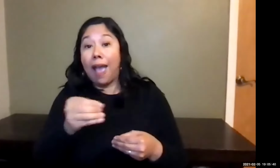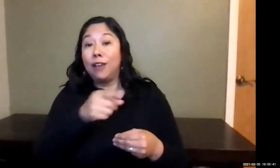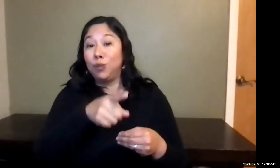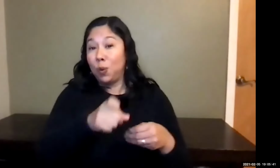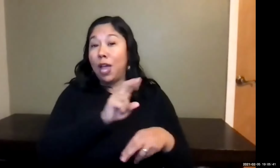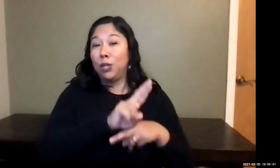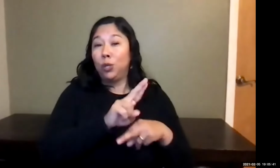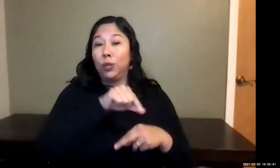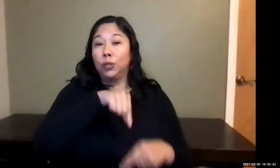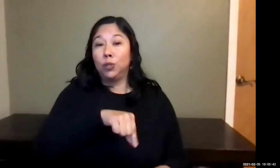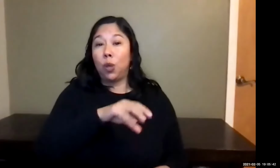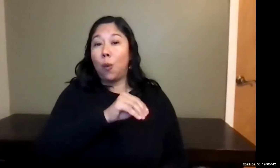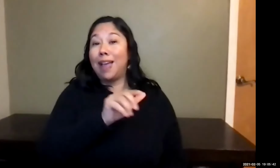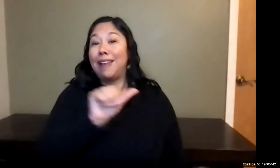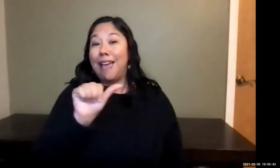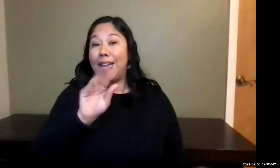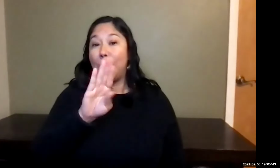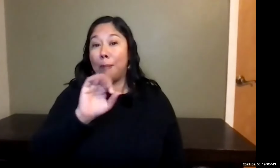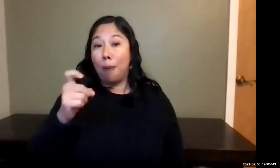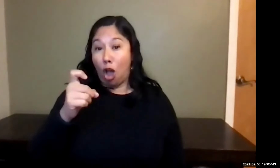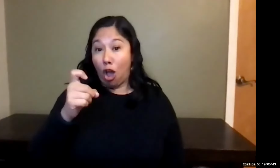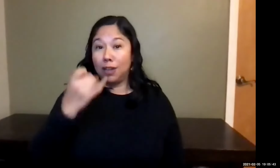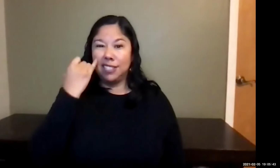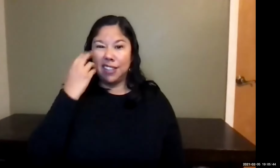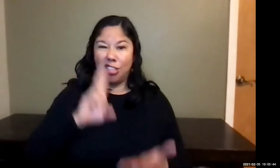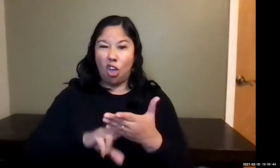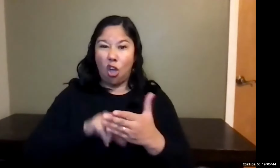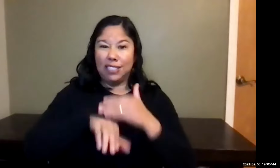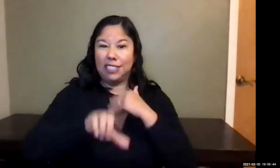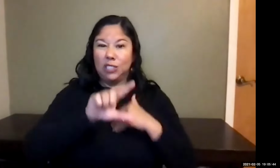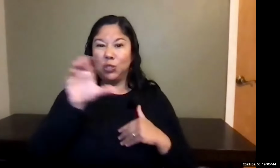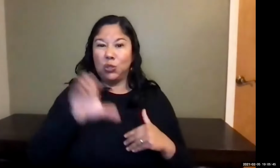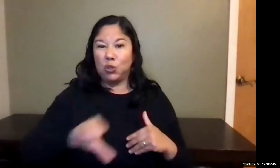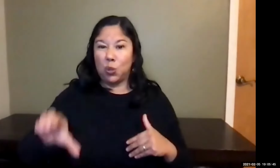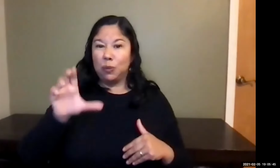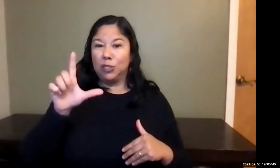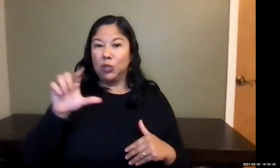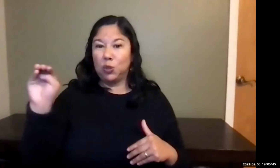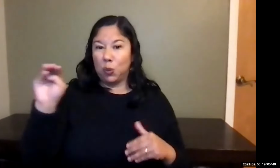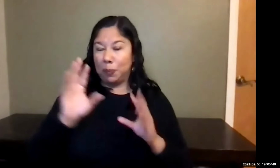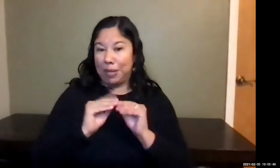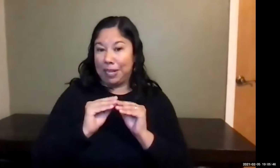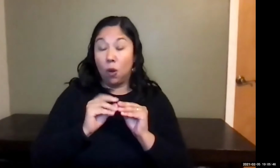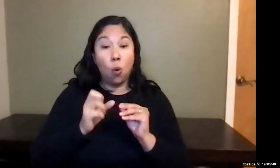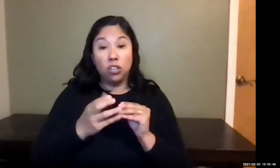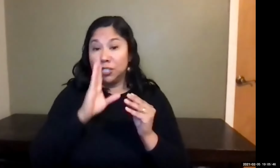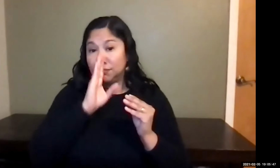Q&A box if you're logged into the Zoom, or just type right into the chat.